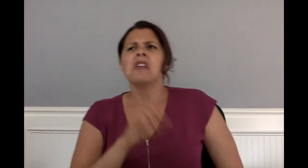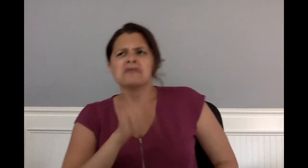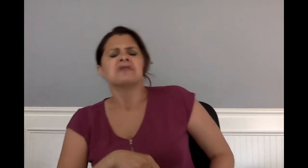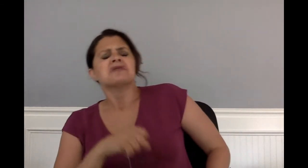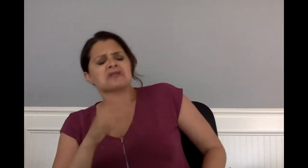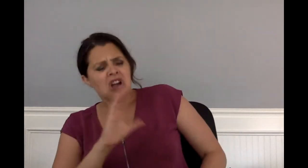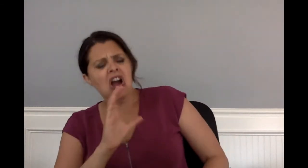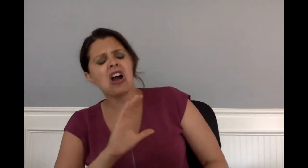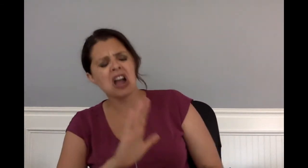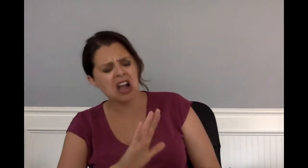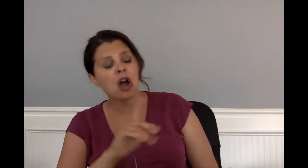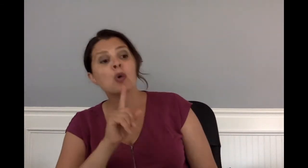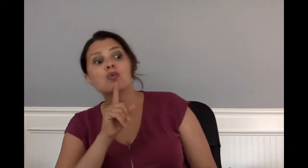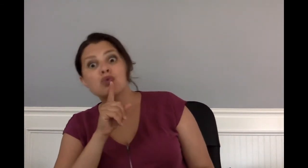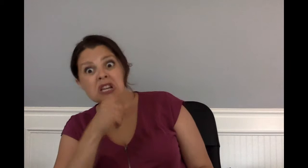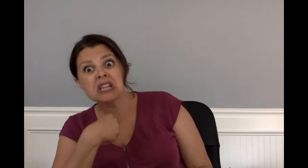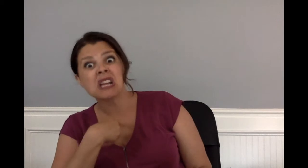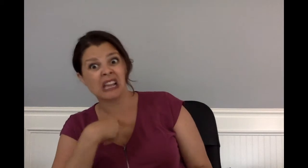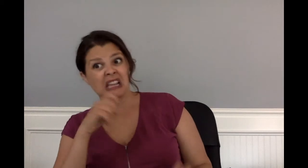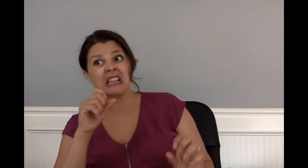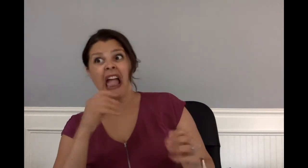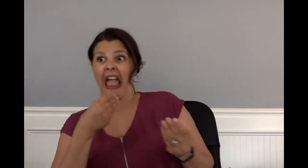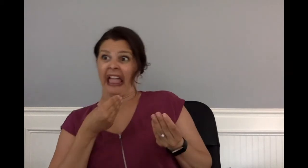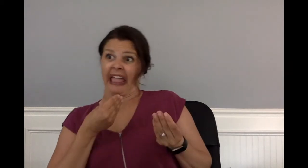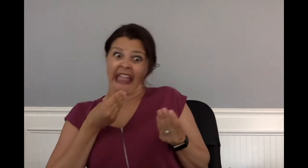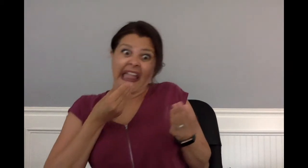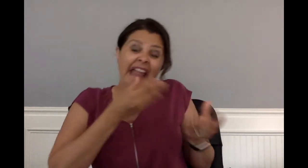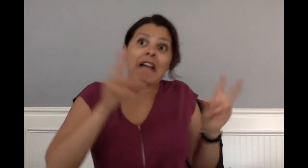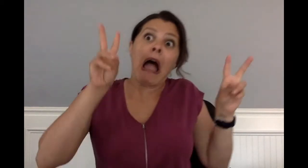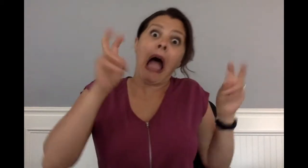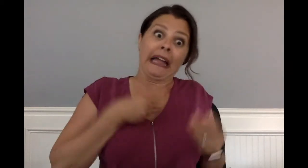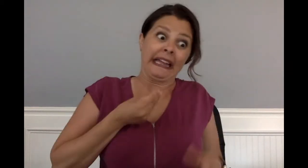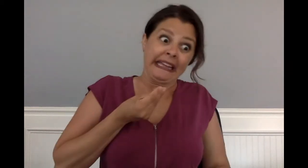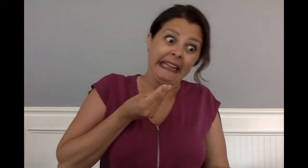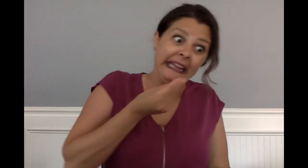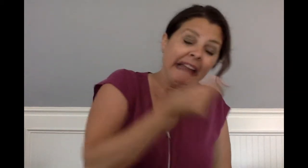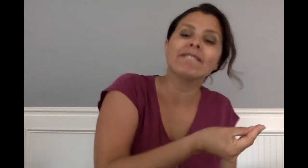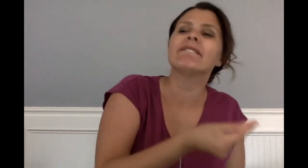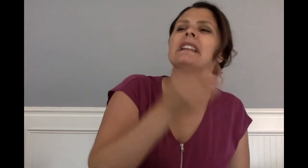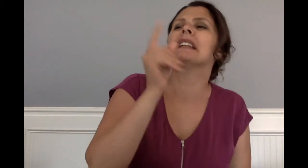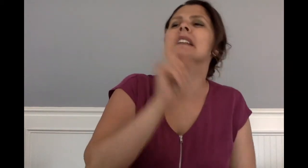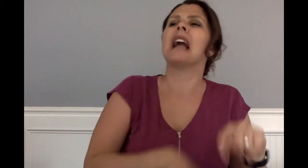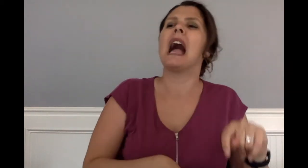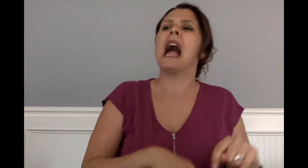“Charlie.” Desdemona gave him a reproachful look. “I can’t "give’” anyone anything.